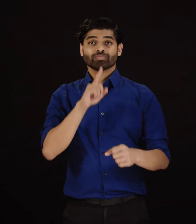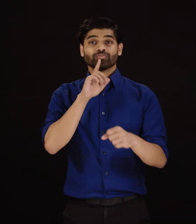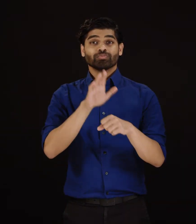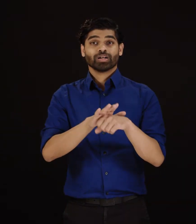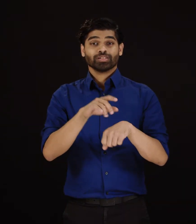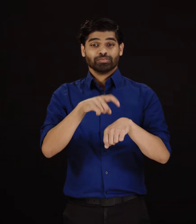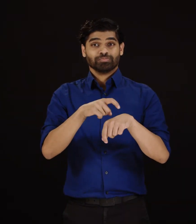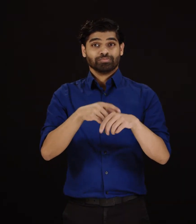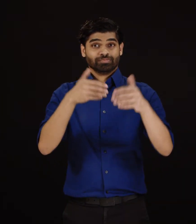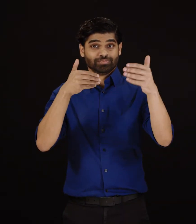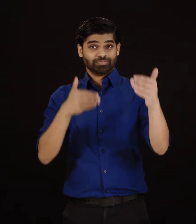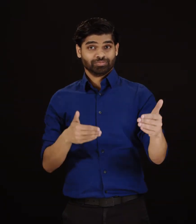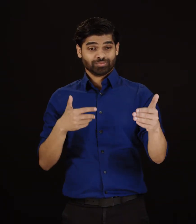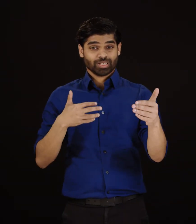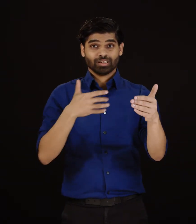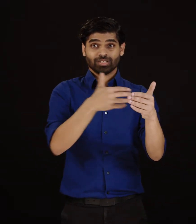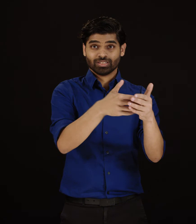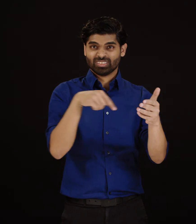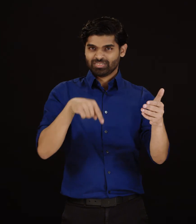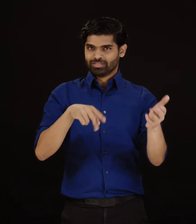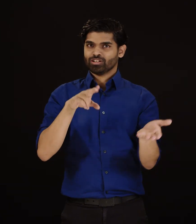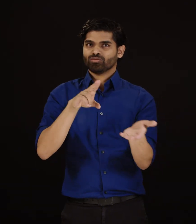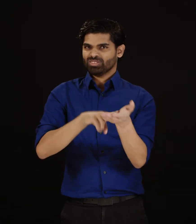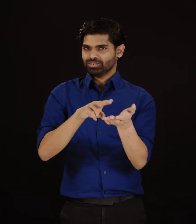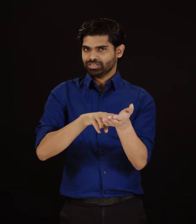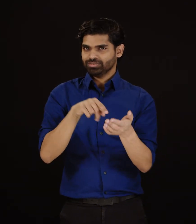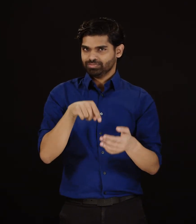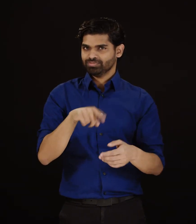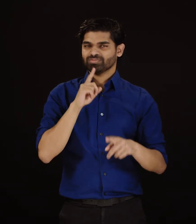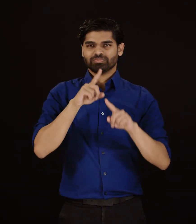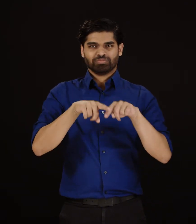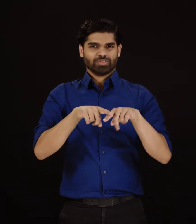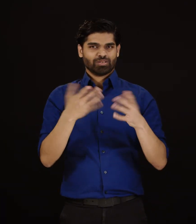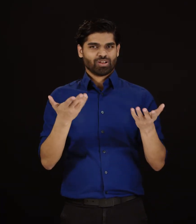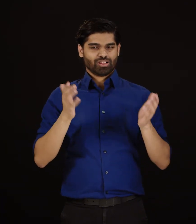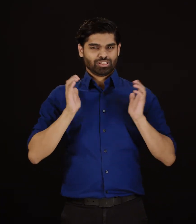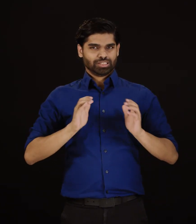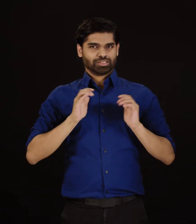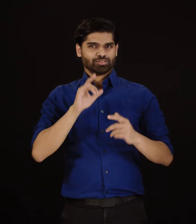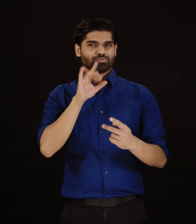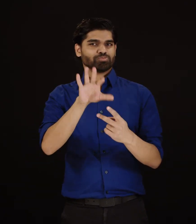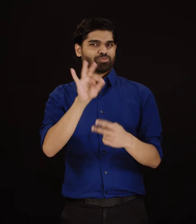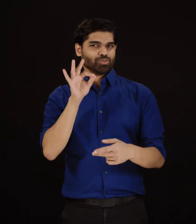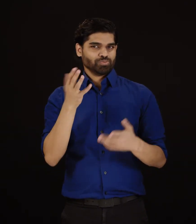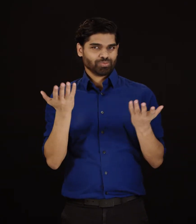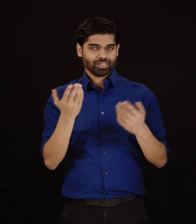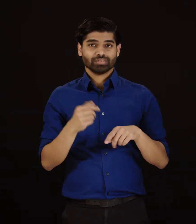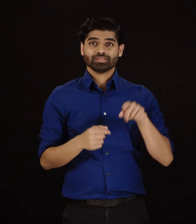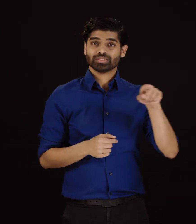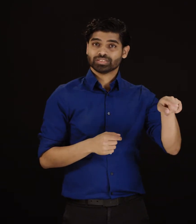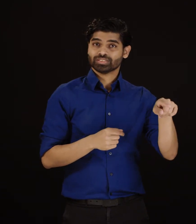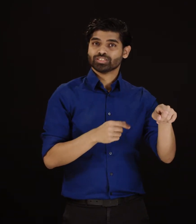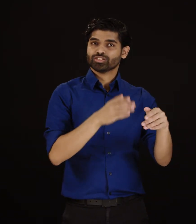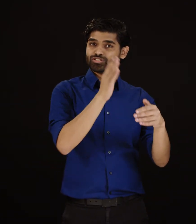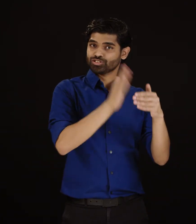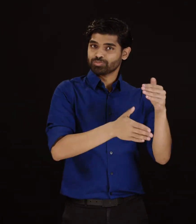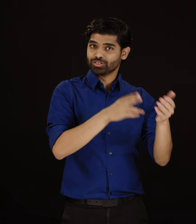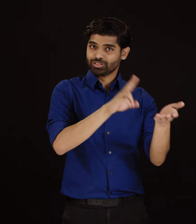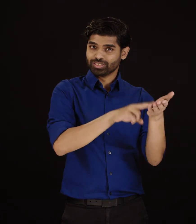The Commitment Period of a contract will depend on whether a customer has a fixed-term or no-term contract. For fixed-term